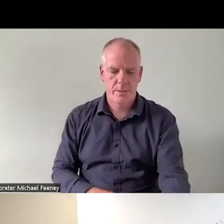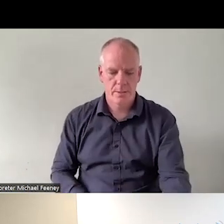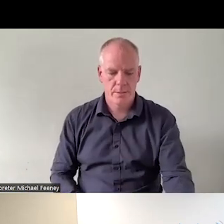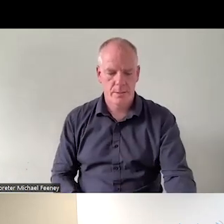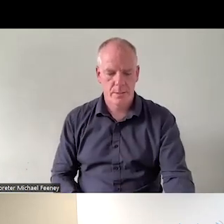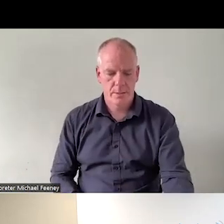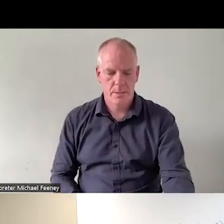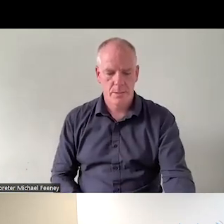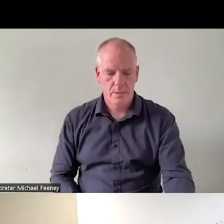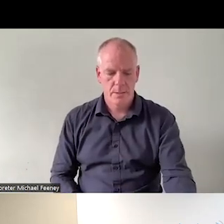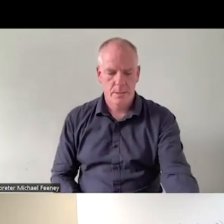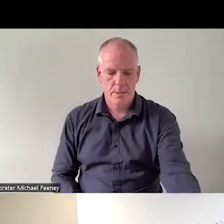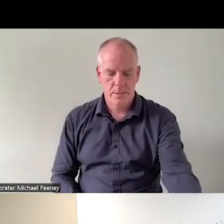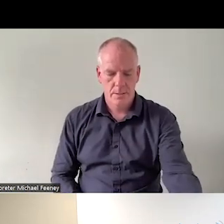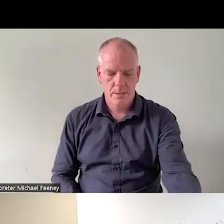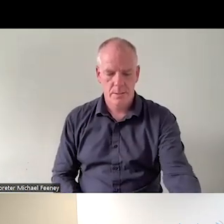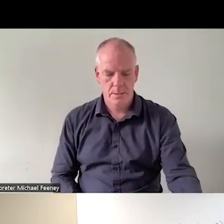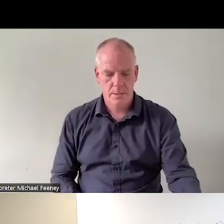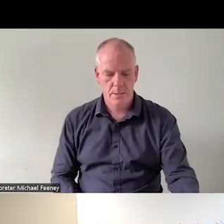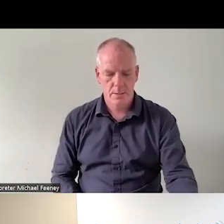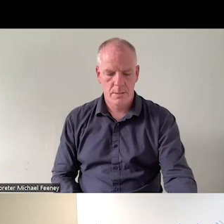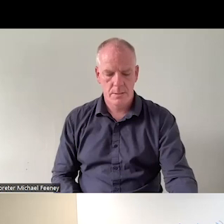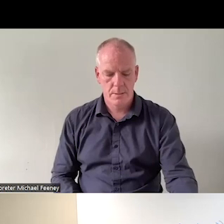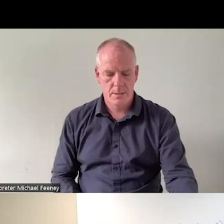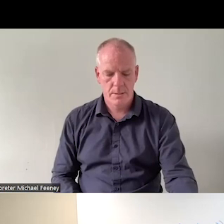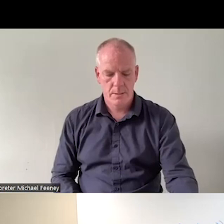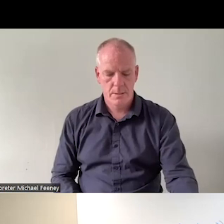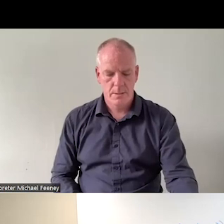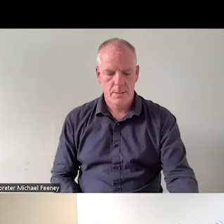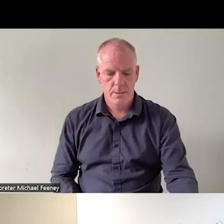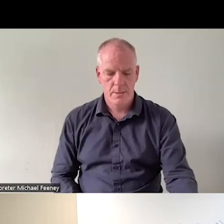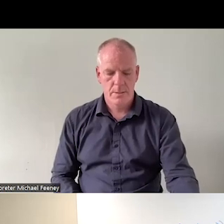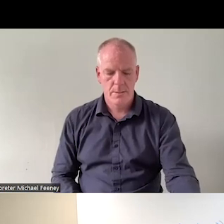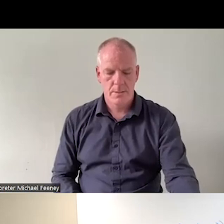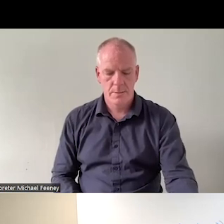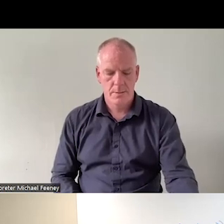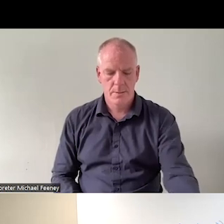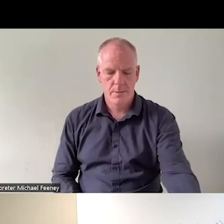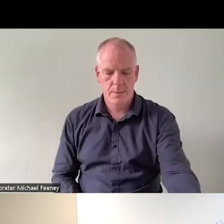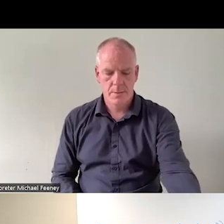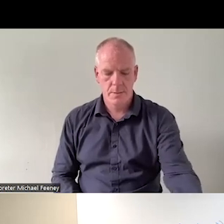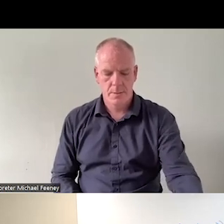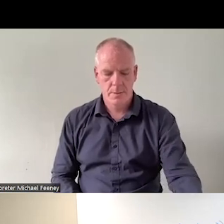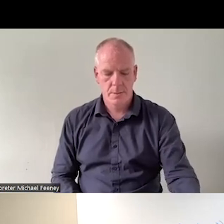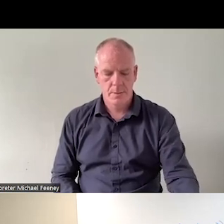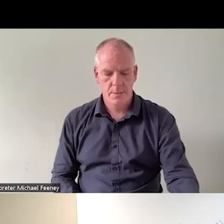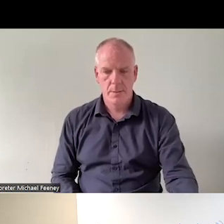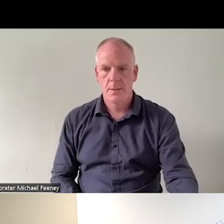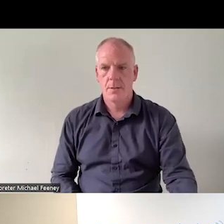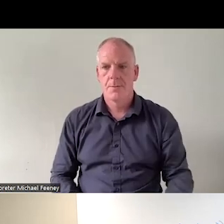The receiver choice you've got for the listeners, on the right-hand side of the screen there –